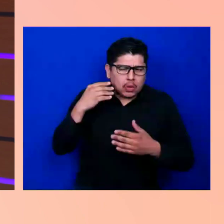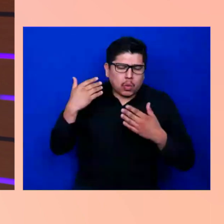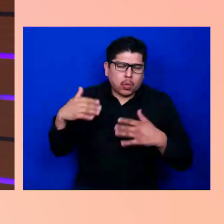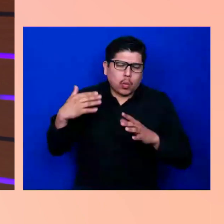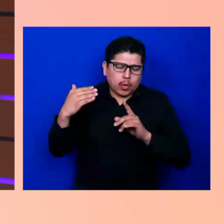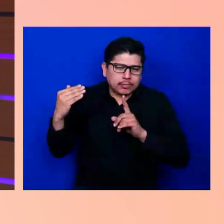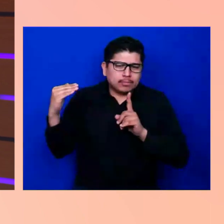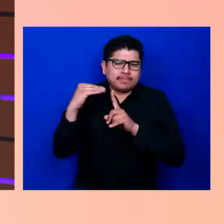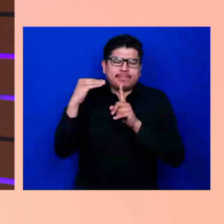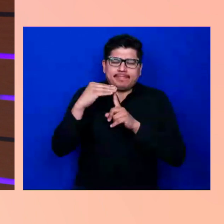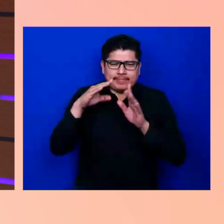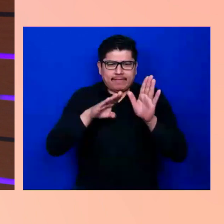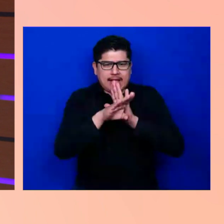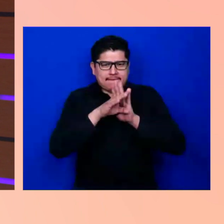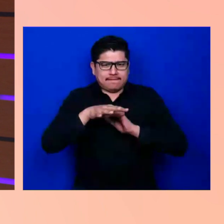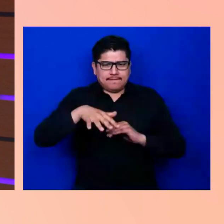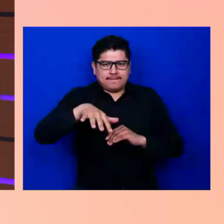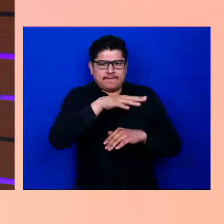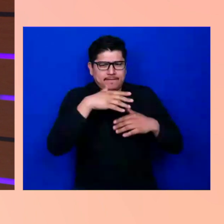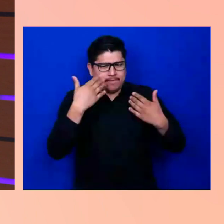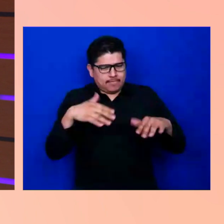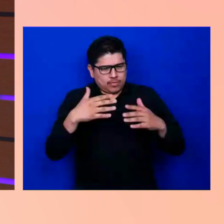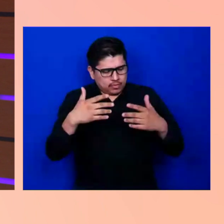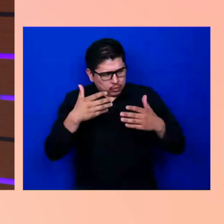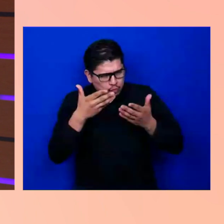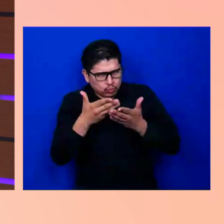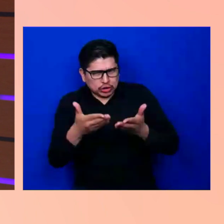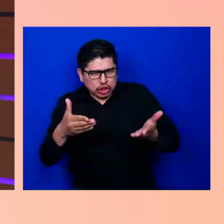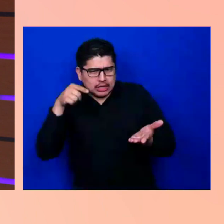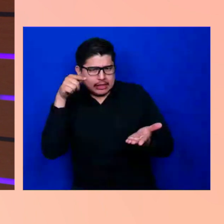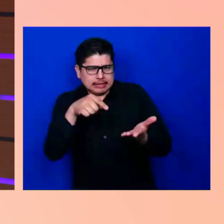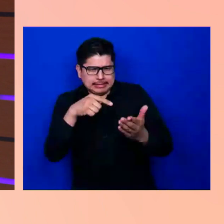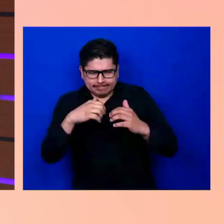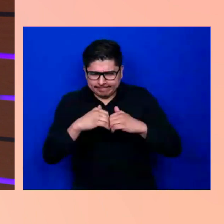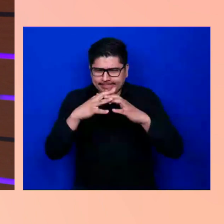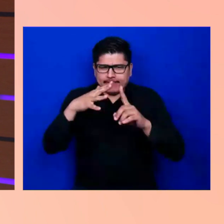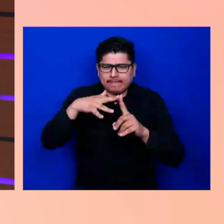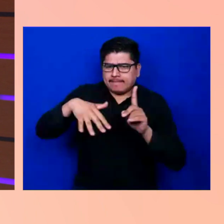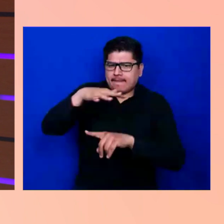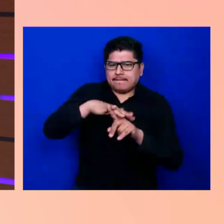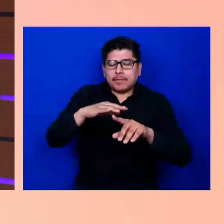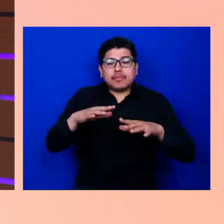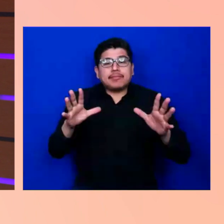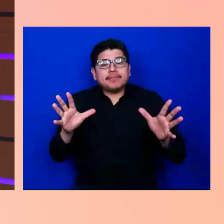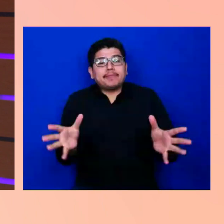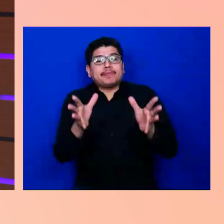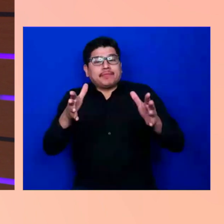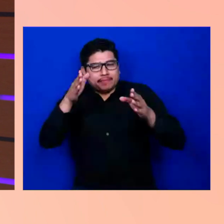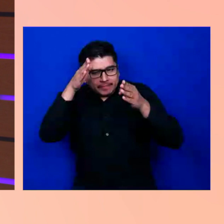that creating environments that promote focus can help them find their flow and maximize that time.